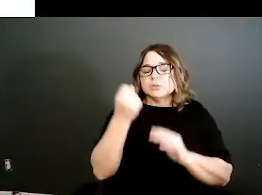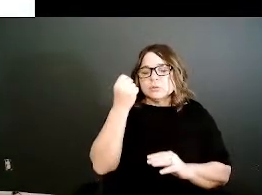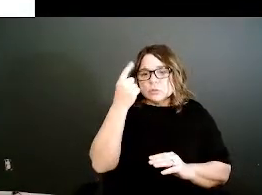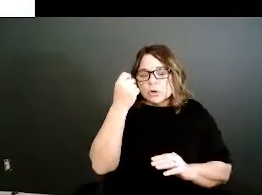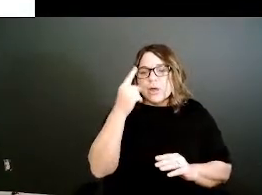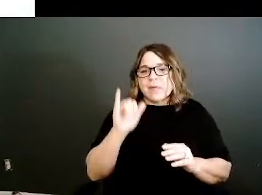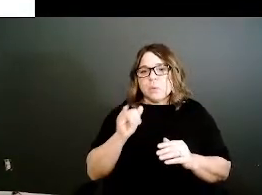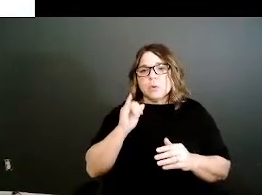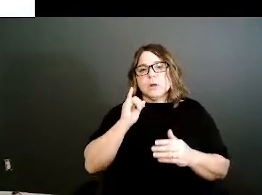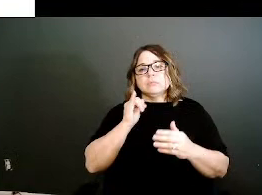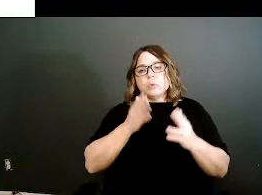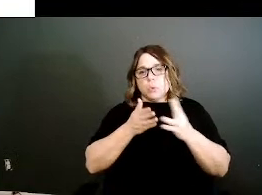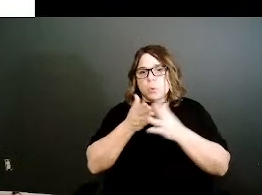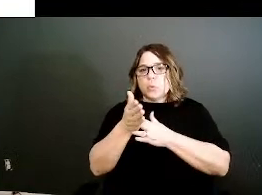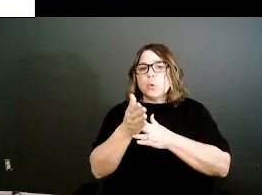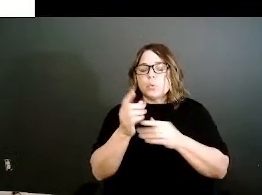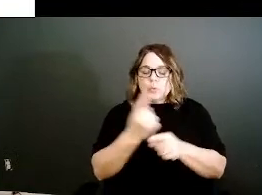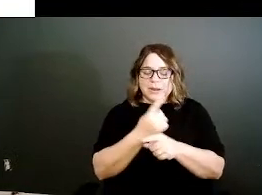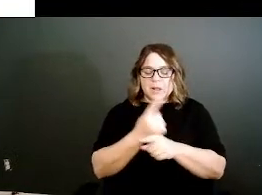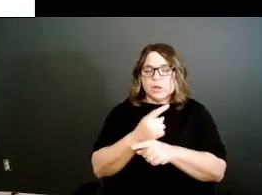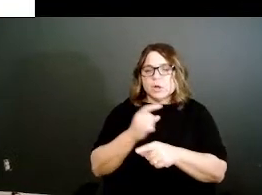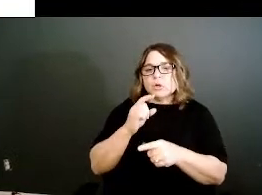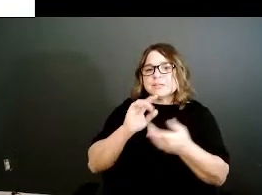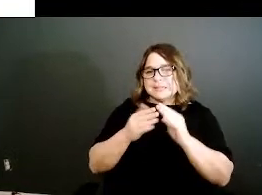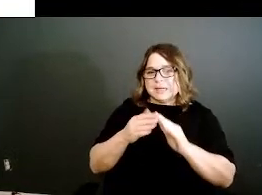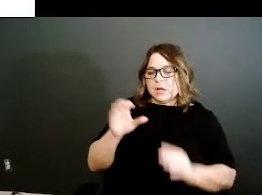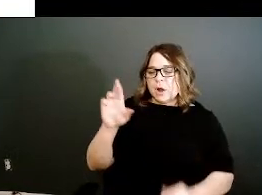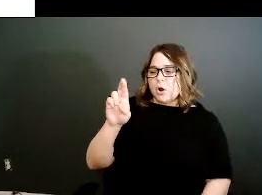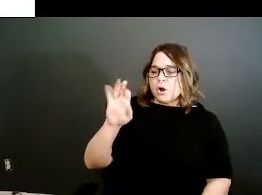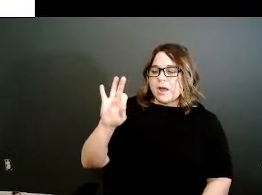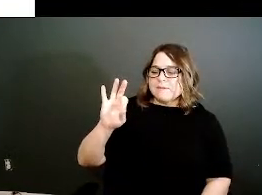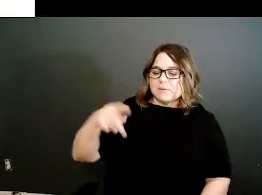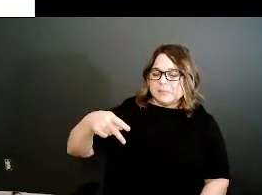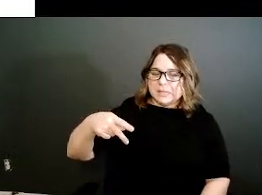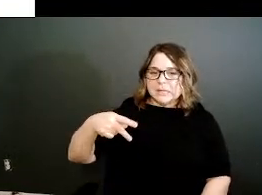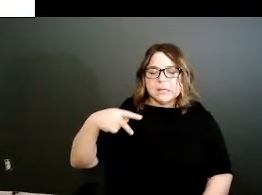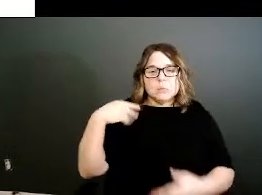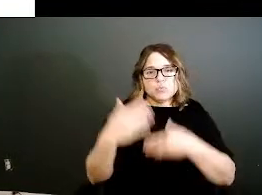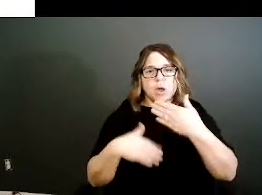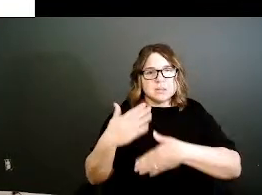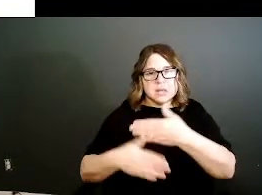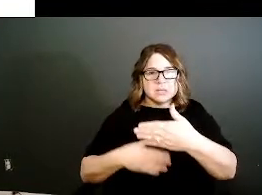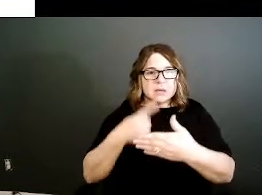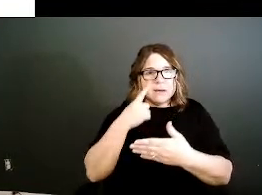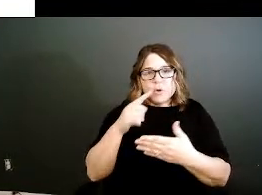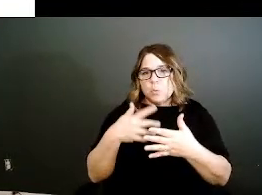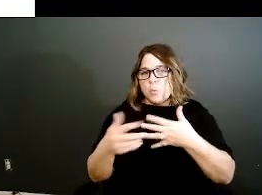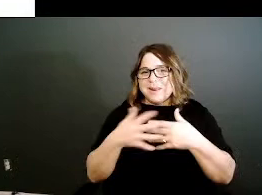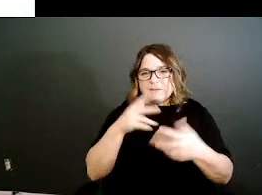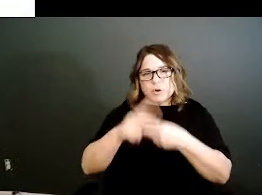LEADERSHIP DEVELOPMENT IS AGREED ON OR SCOPED OUT. IS THAT ACCURATE? ≫ COUNCIL MEMBER JOHNSON: THAT IS CORRECT, COUNCIL MEMBER PALMISANO, THAT THIS WOULD BE SUBJECT TO ALL OF